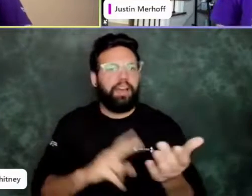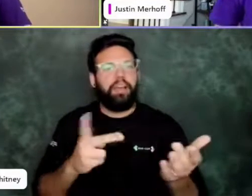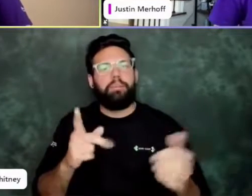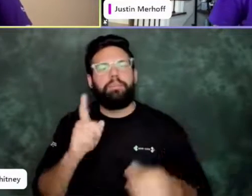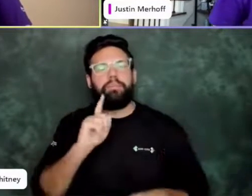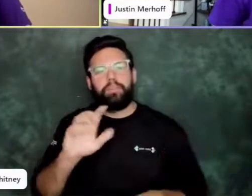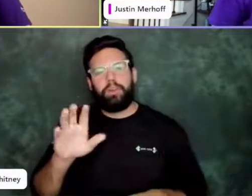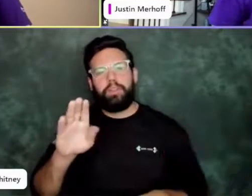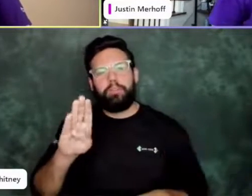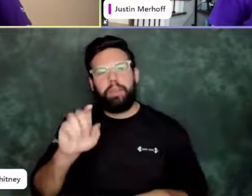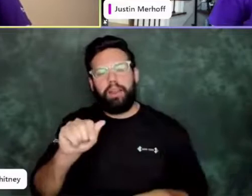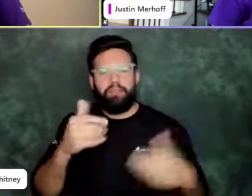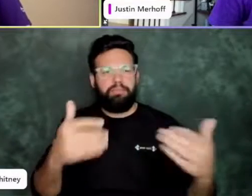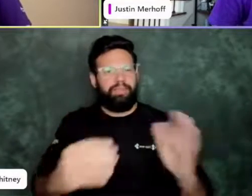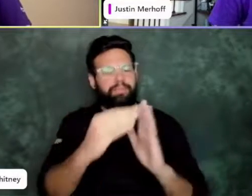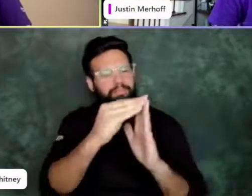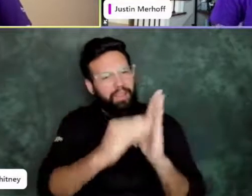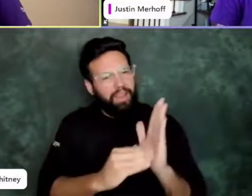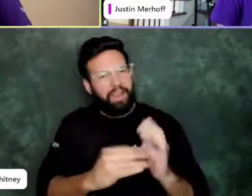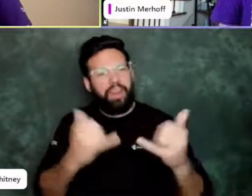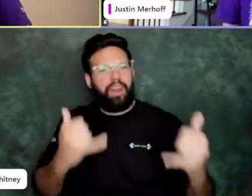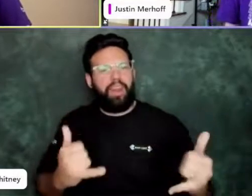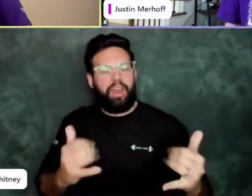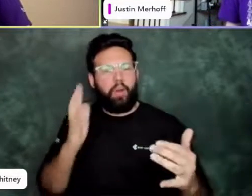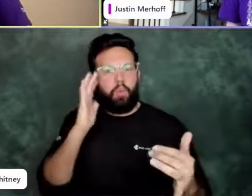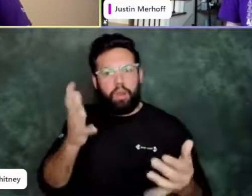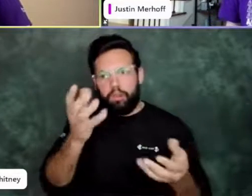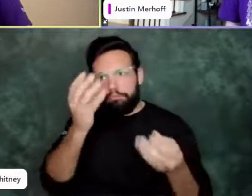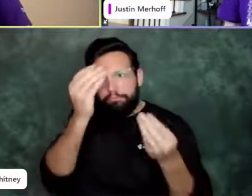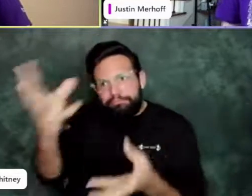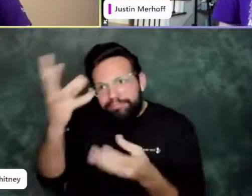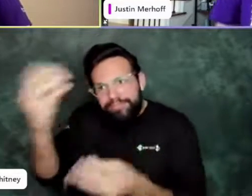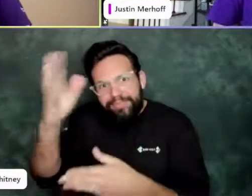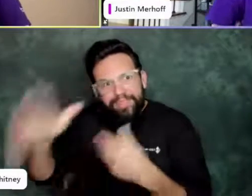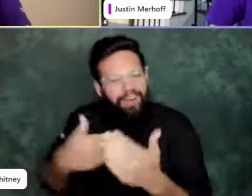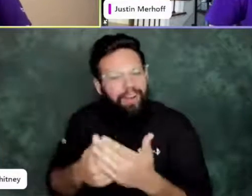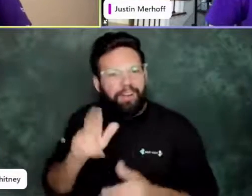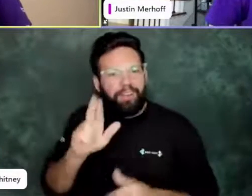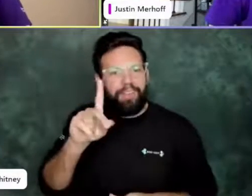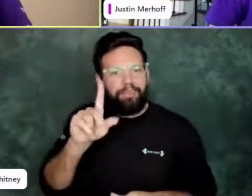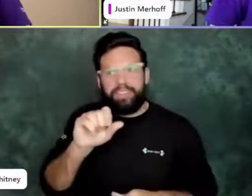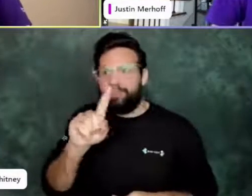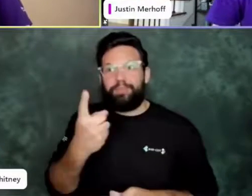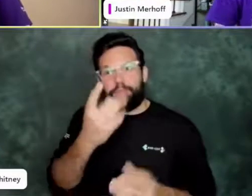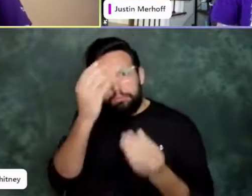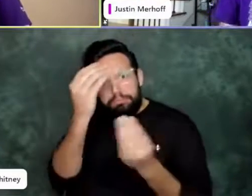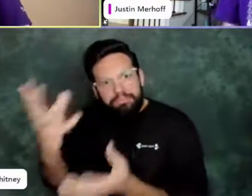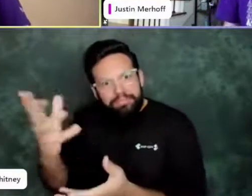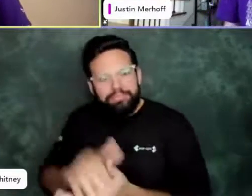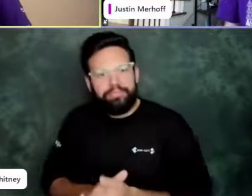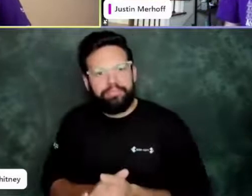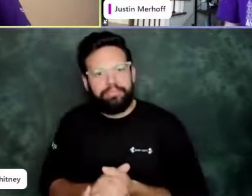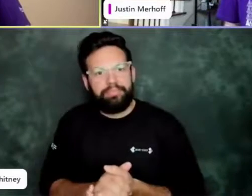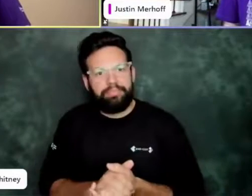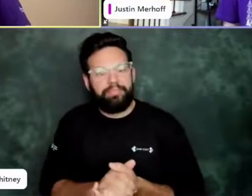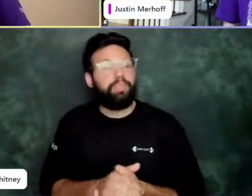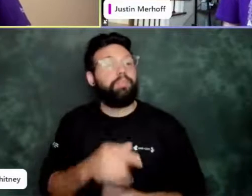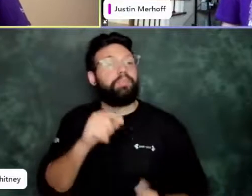fill that format right now, you'll get all the updates, be the first to know. And then as far as beta length right now, that's open-ended.